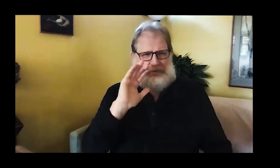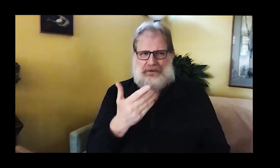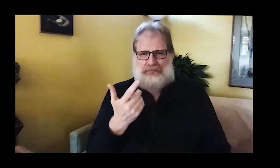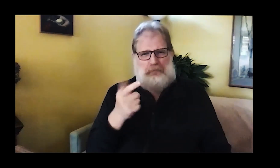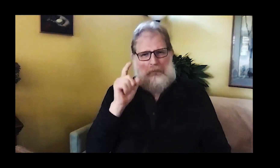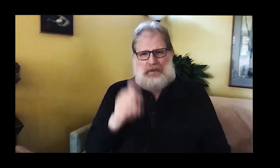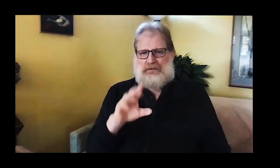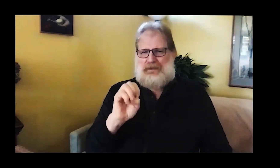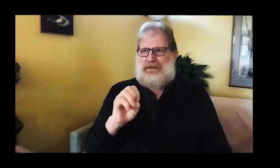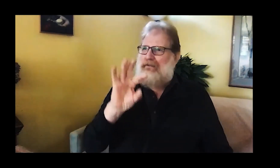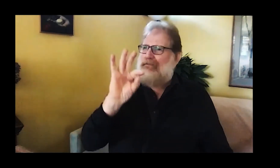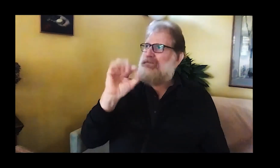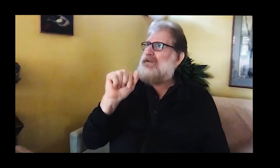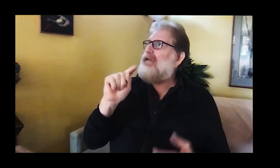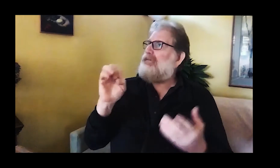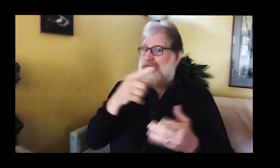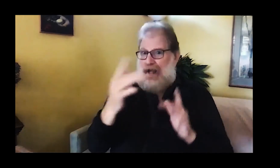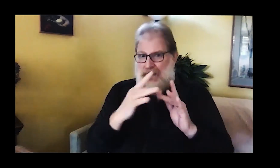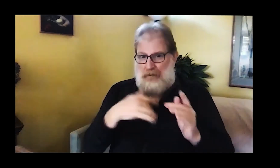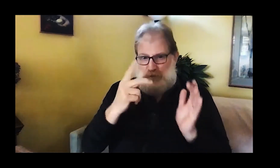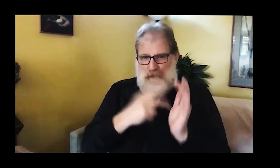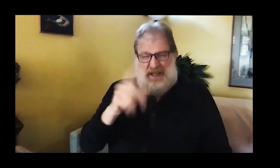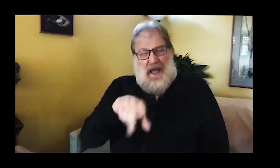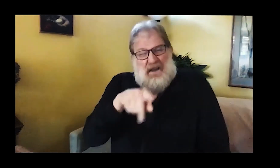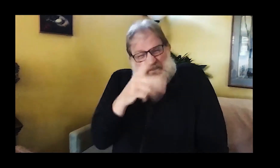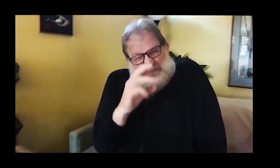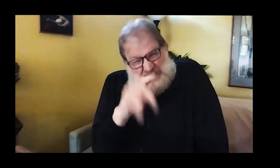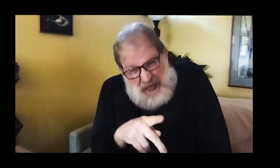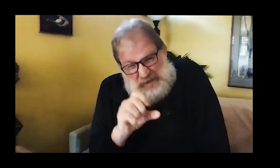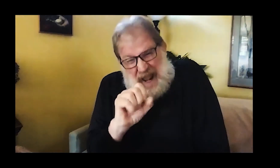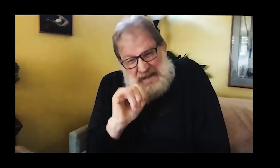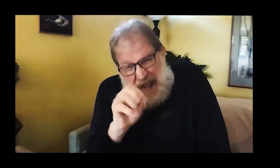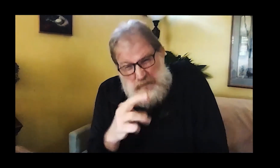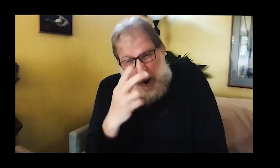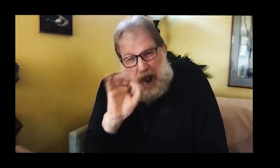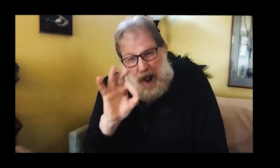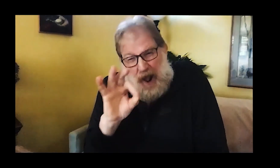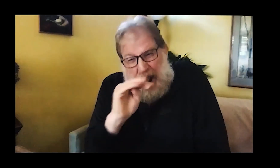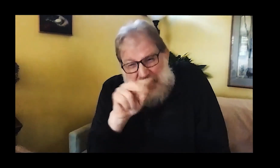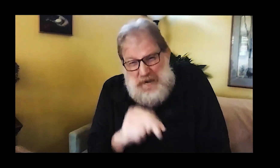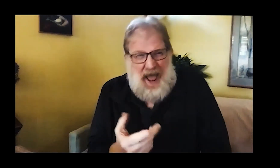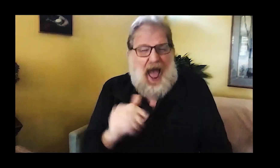and it felt like it must be fate. I mean the fact that Philip Seymour Hoffman contacted me twice,